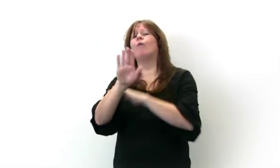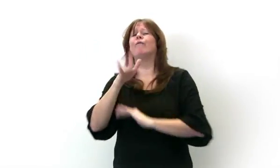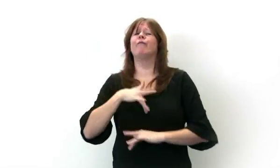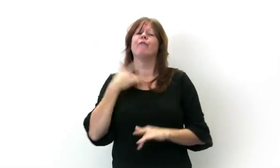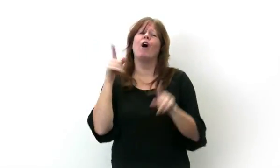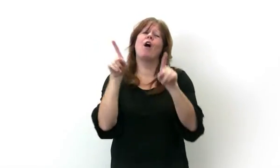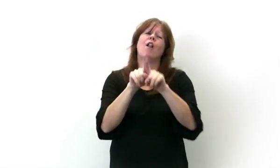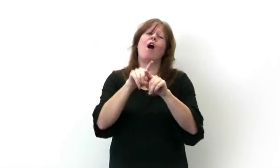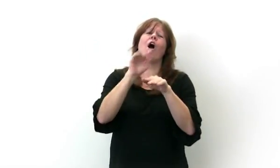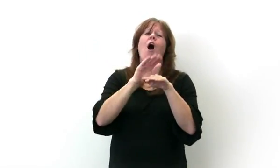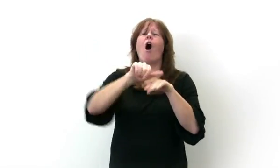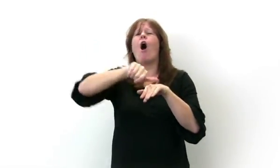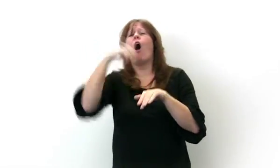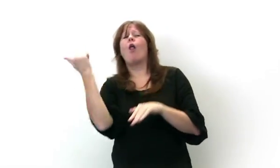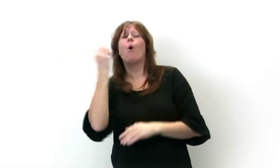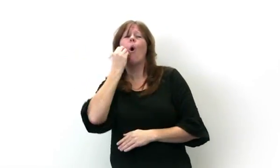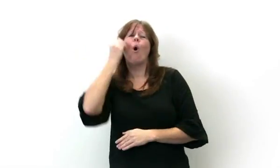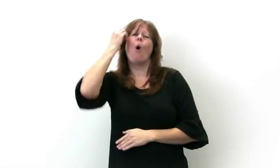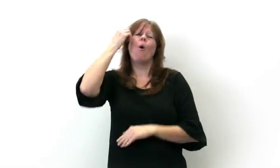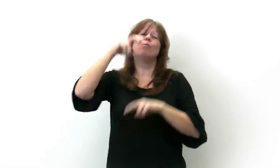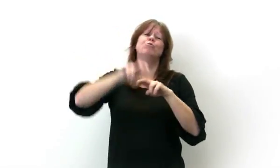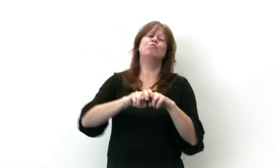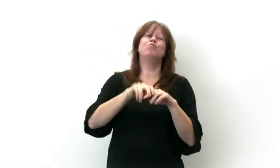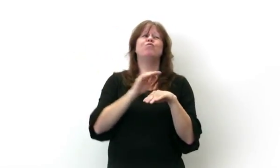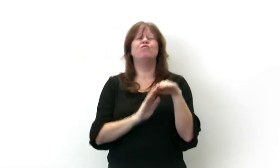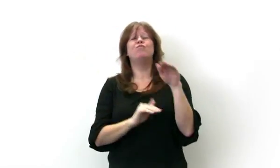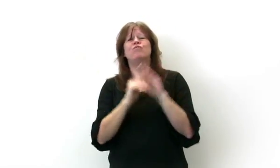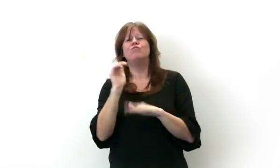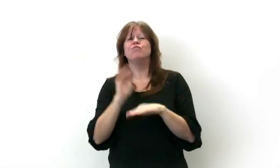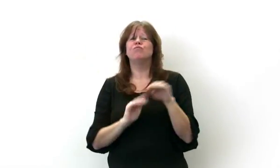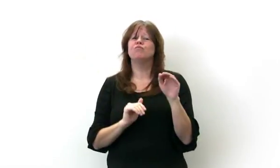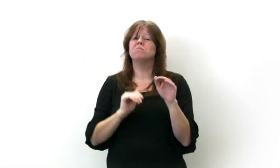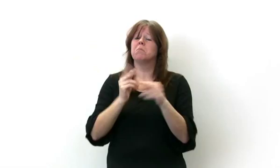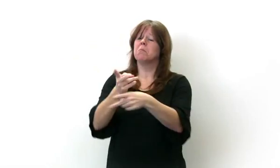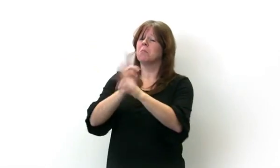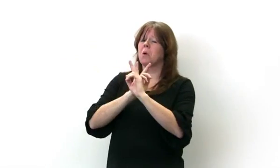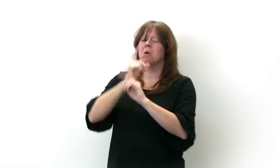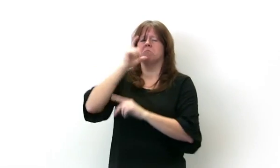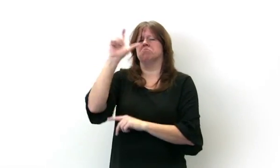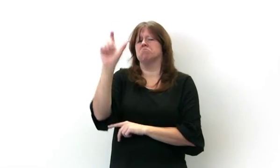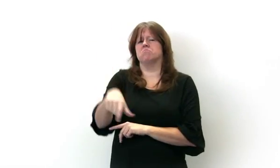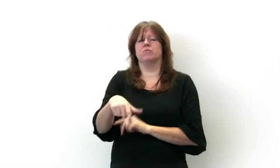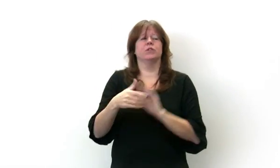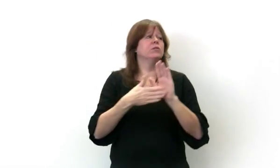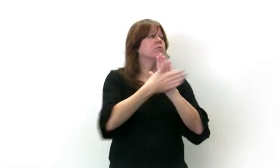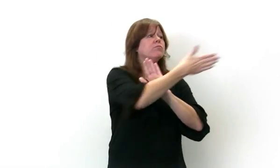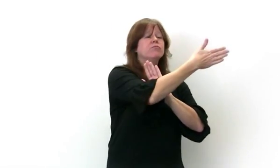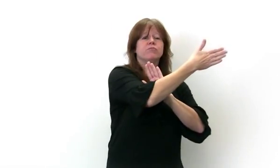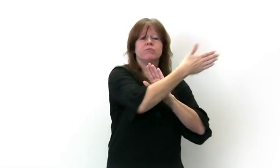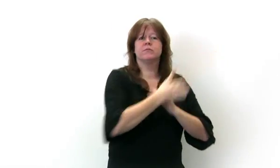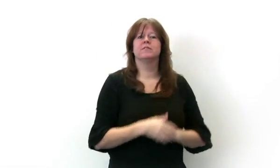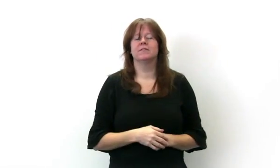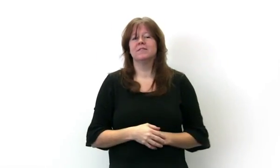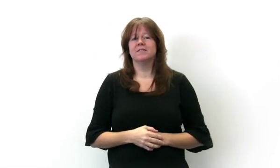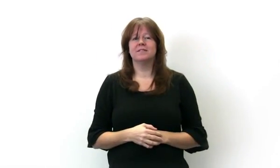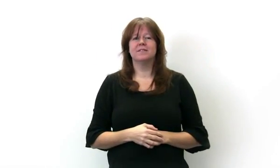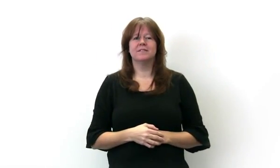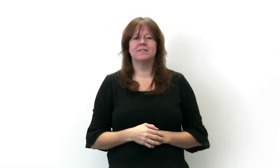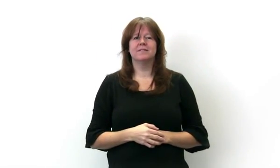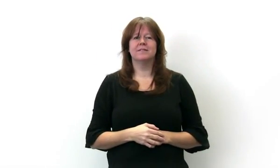with a book or DVD every time.